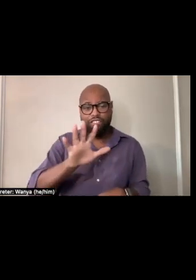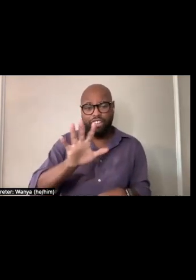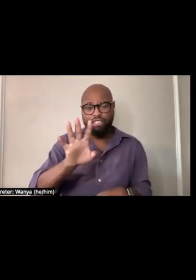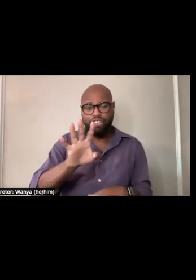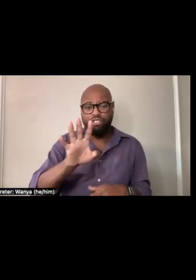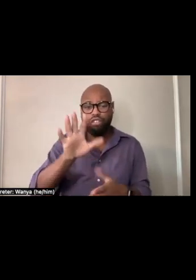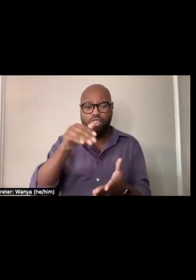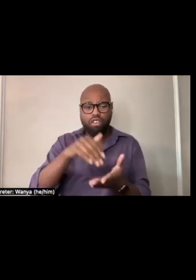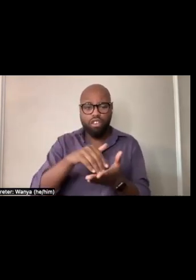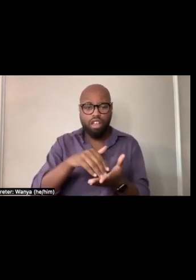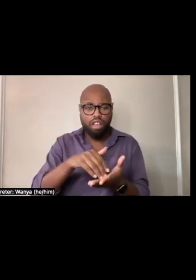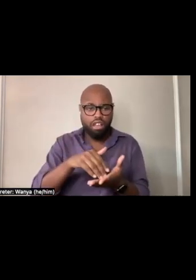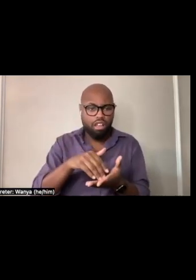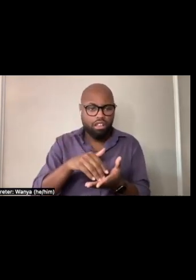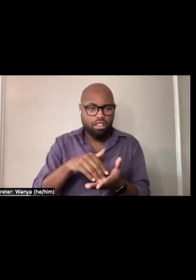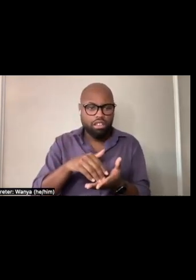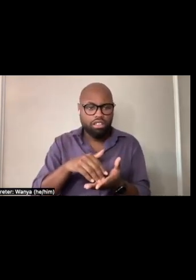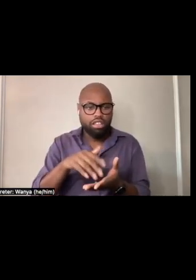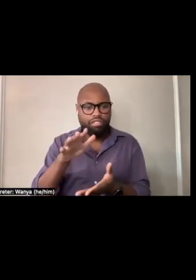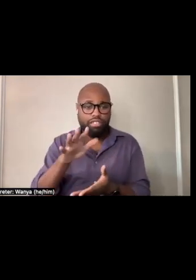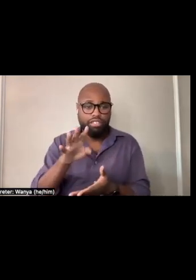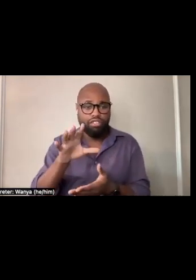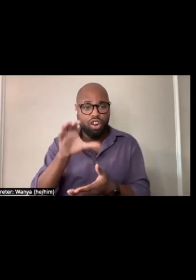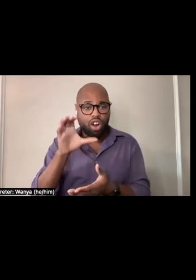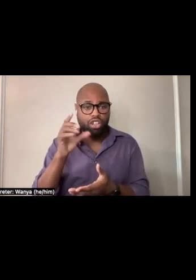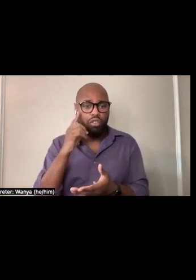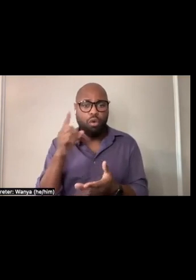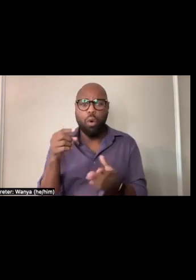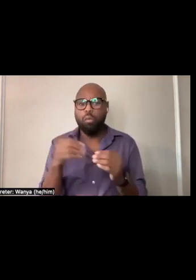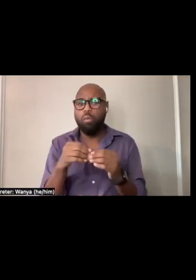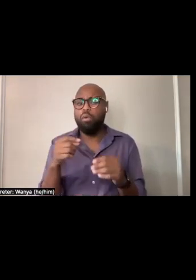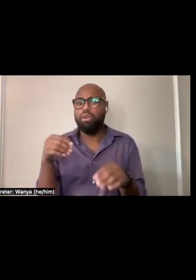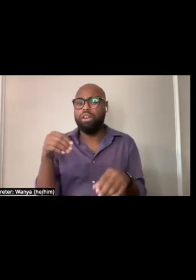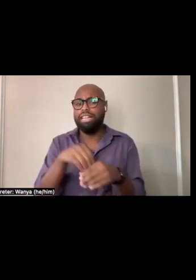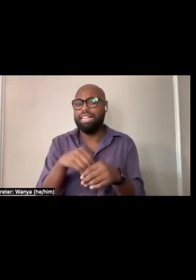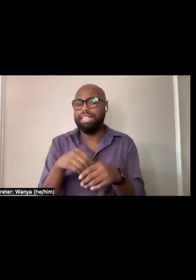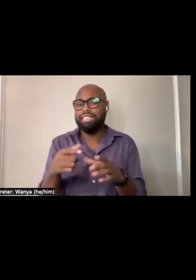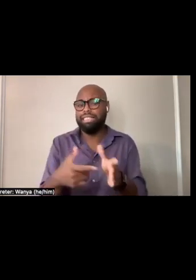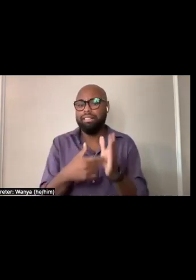And obviously, if for someone who's on Supplemental Security Income,